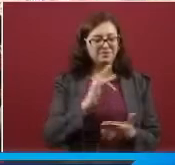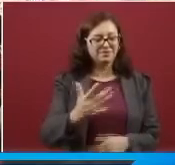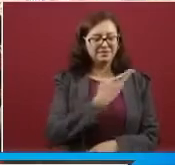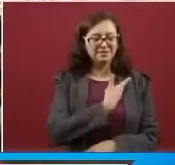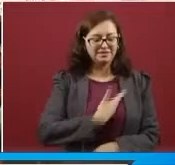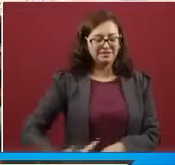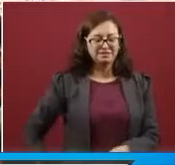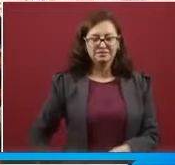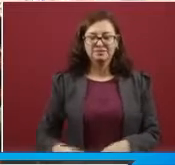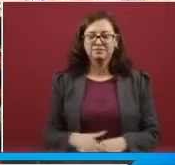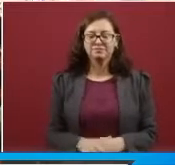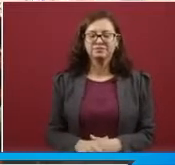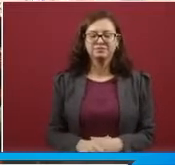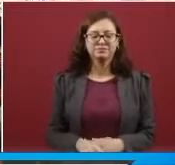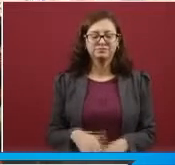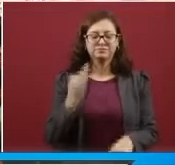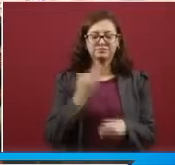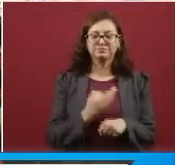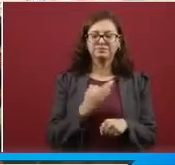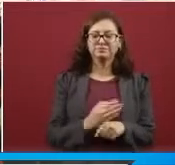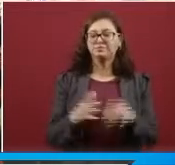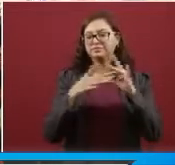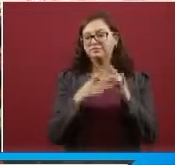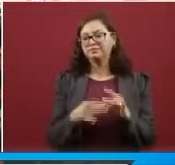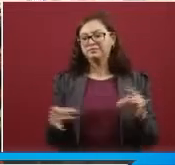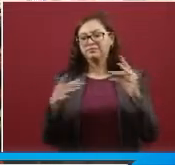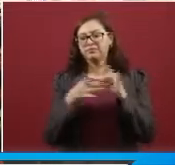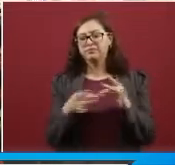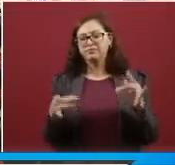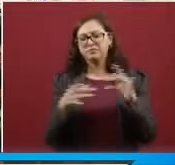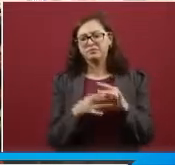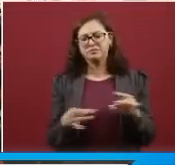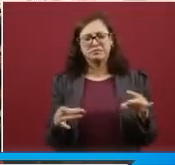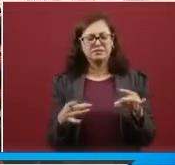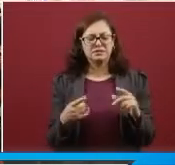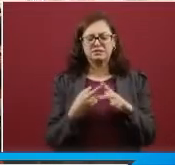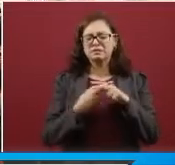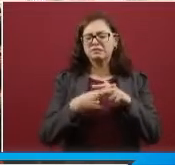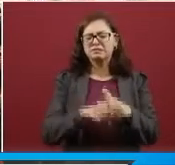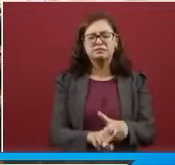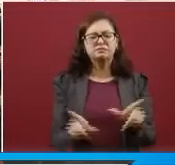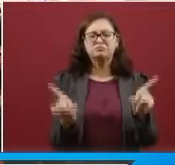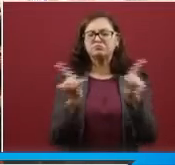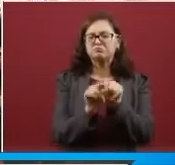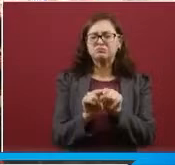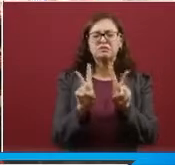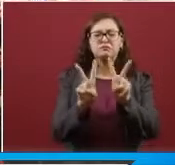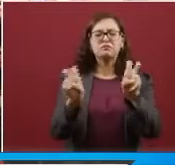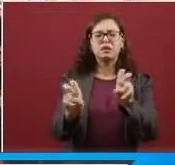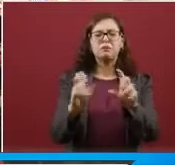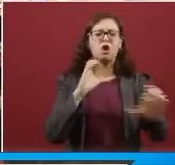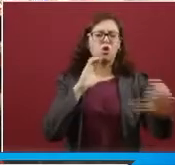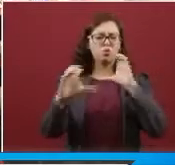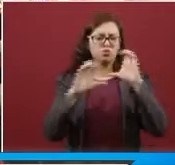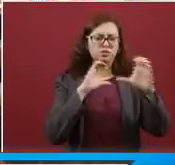1. Social Communication Policy The Government's Social Communication policy is published in the Official Gazette of the Federation